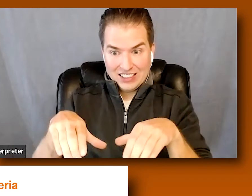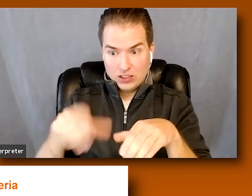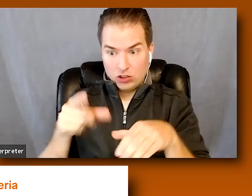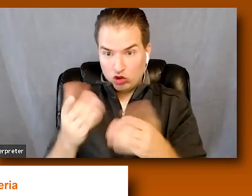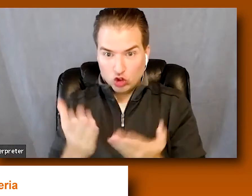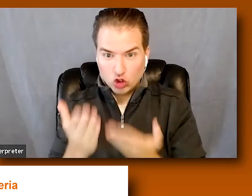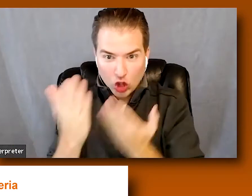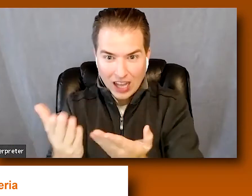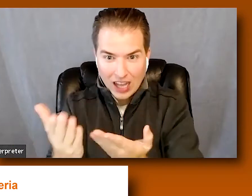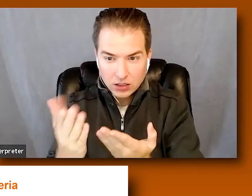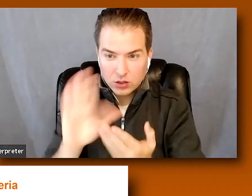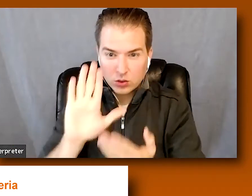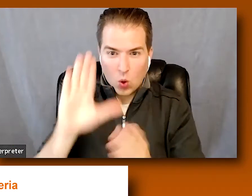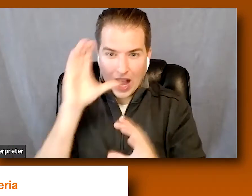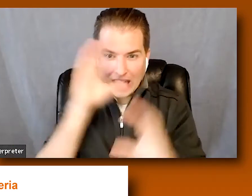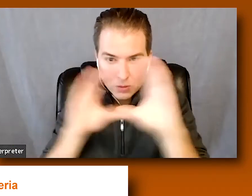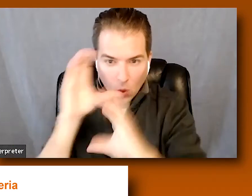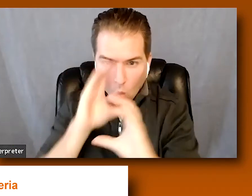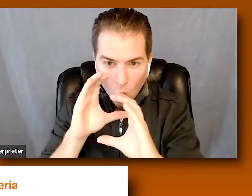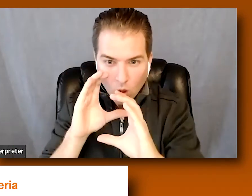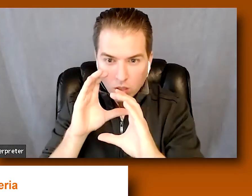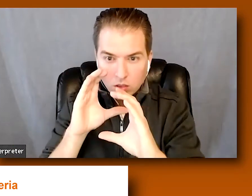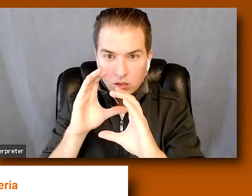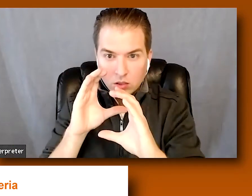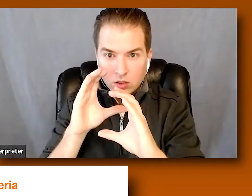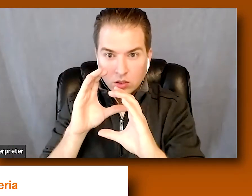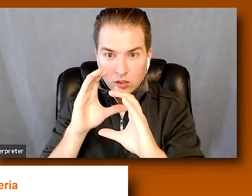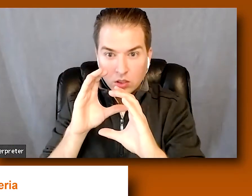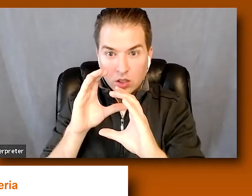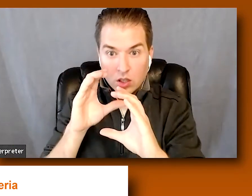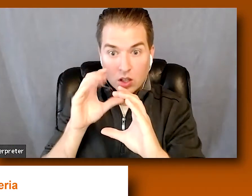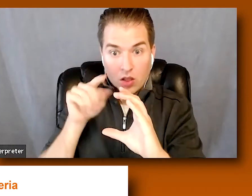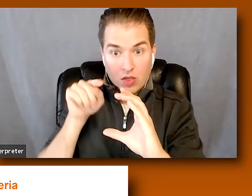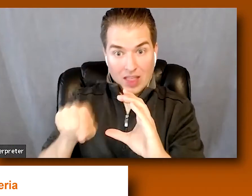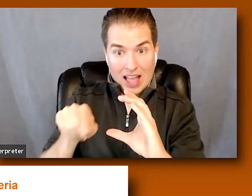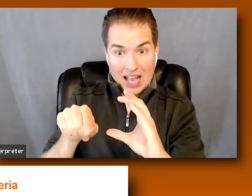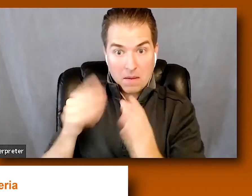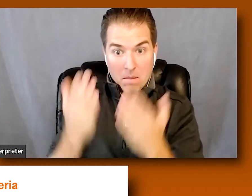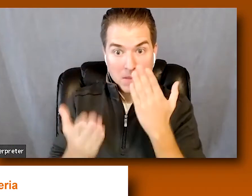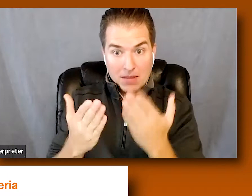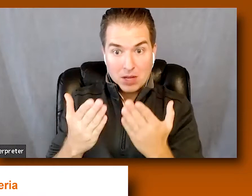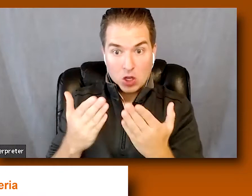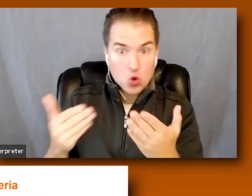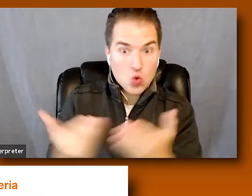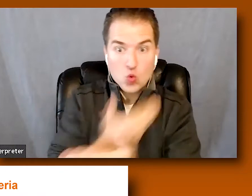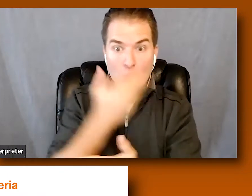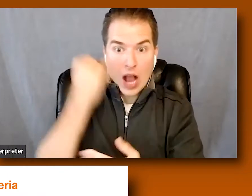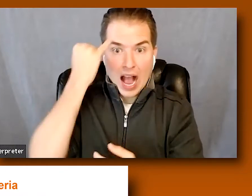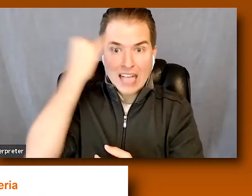suggest and explore original or potentially transformative concepts?